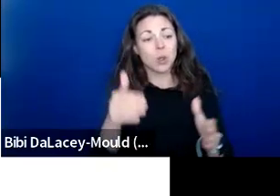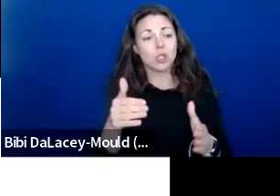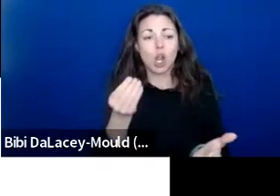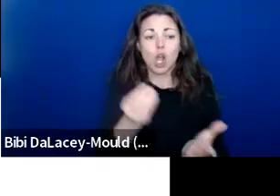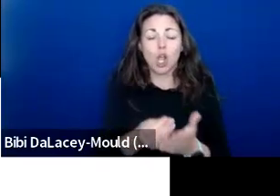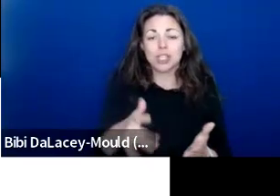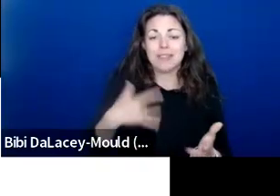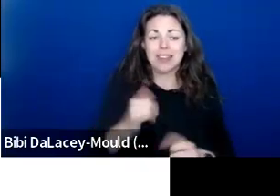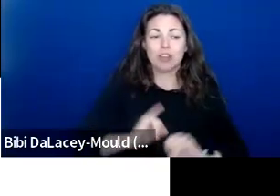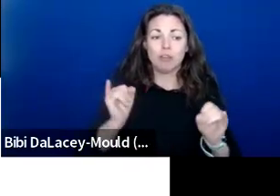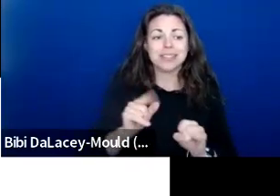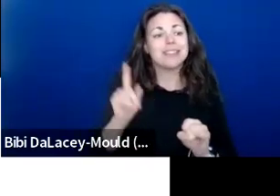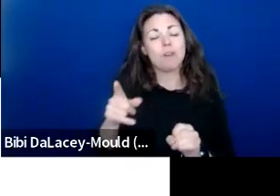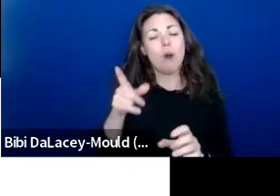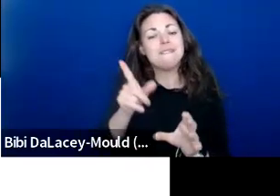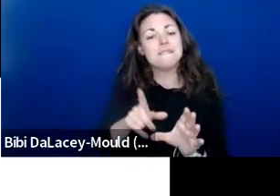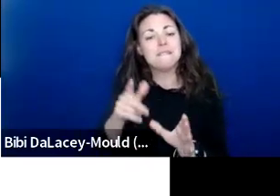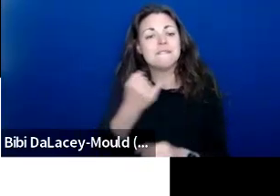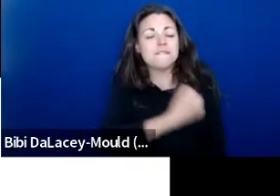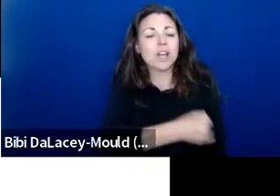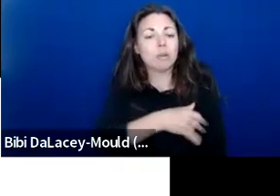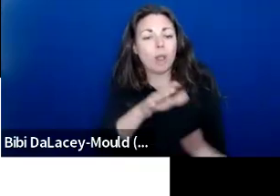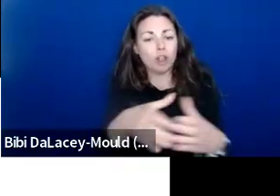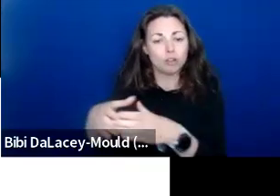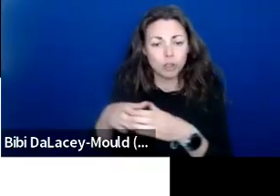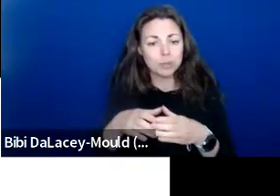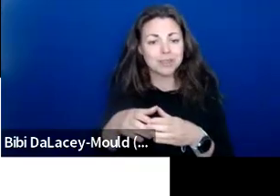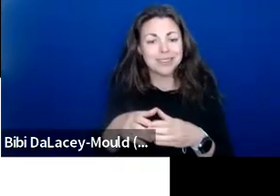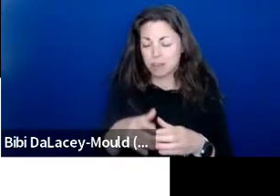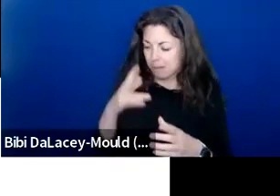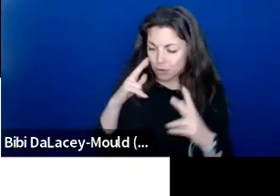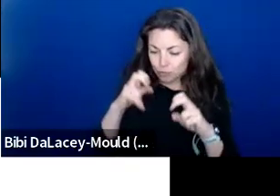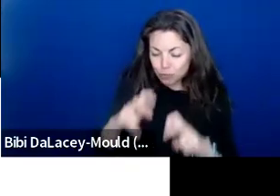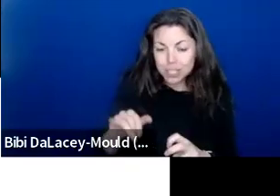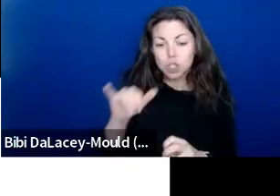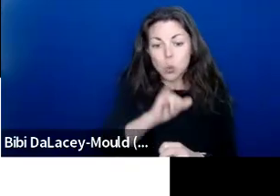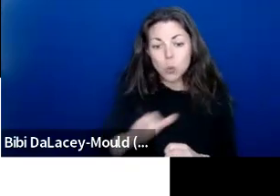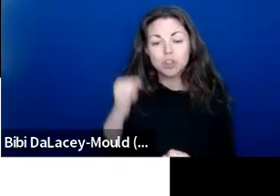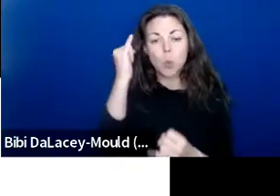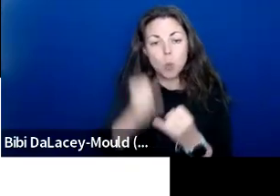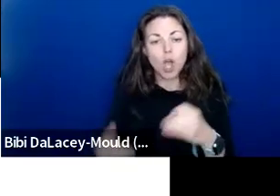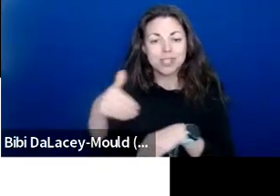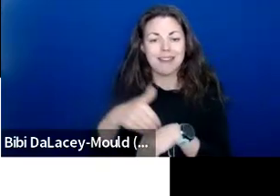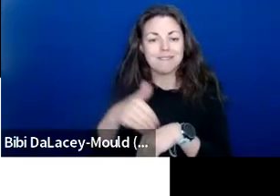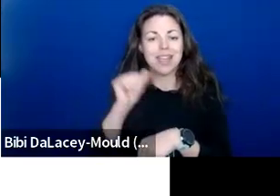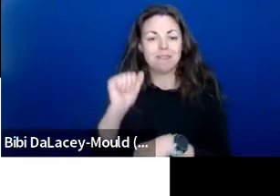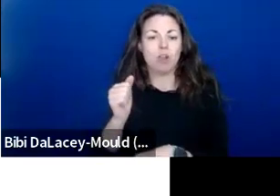I did some research on which groups were being disproportionately impacted by the cost of living crisis, and I identified these to